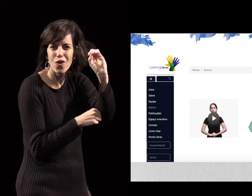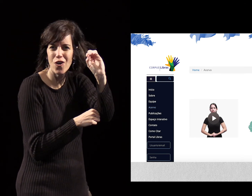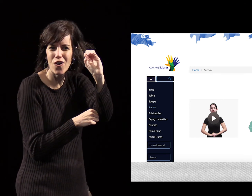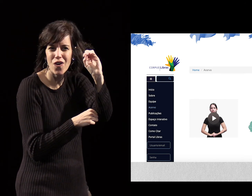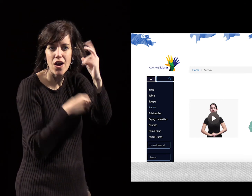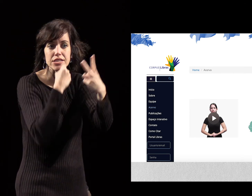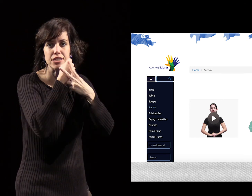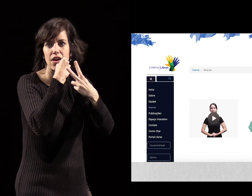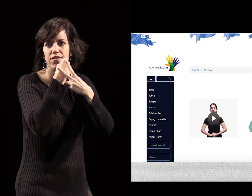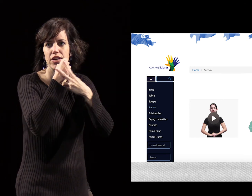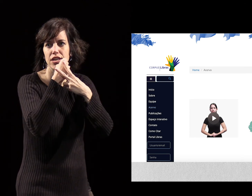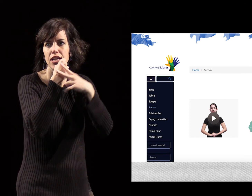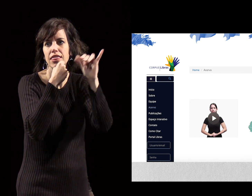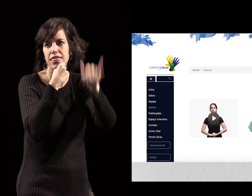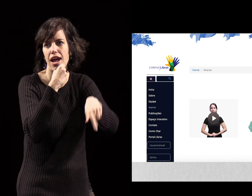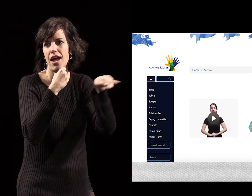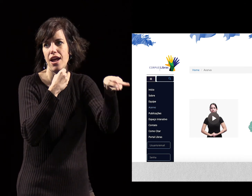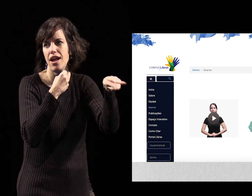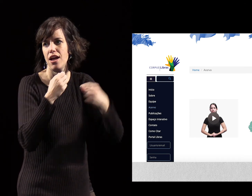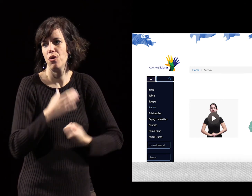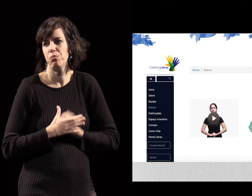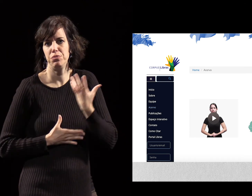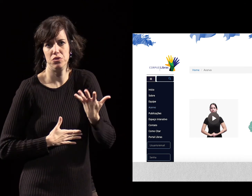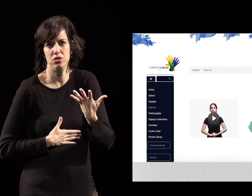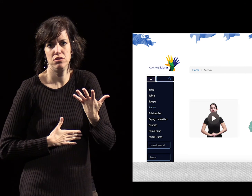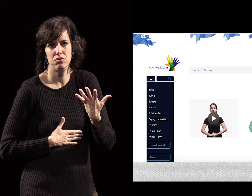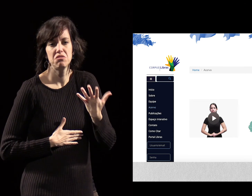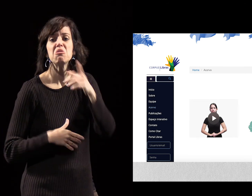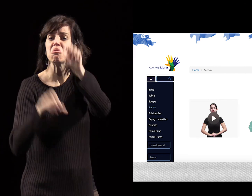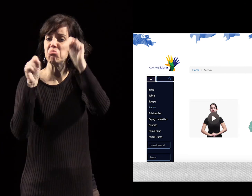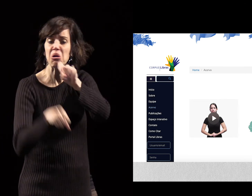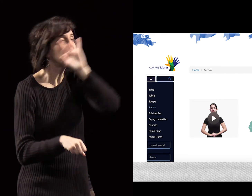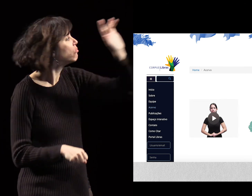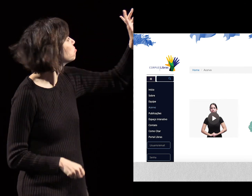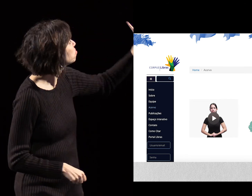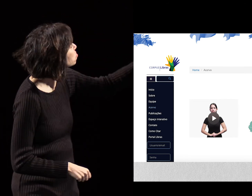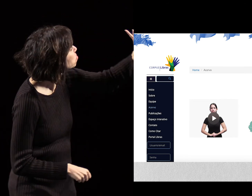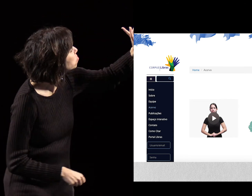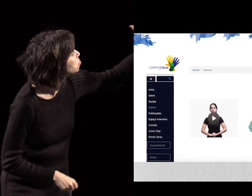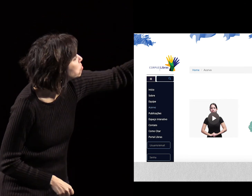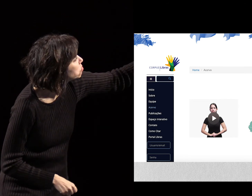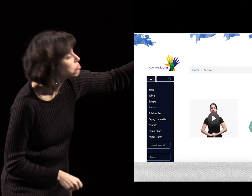That means collection in Portuguese. You can click on this map here